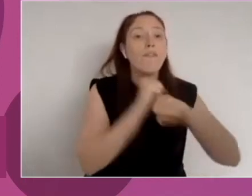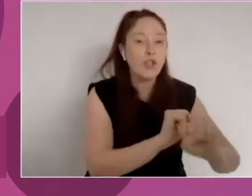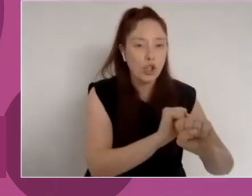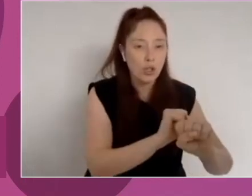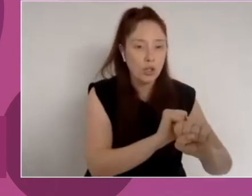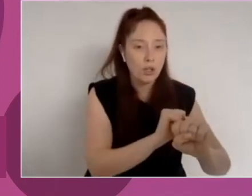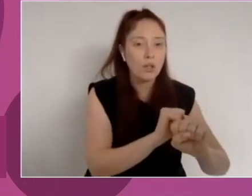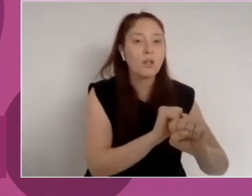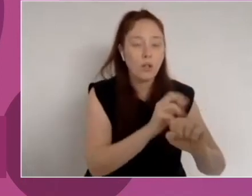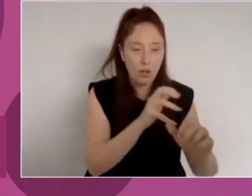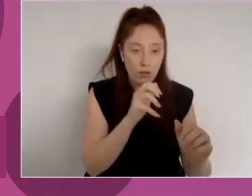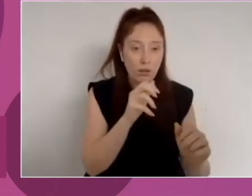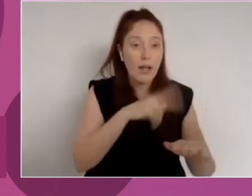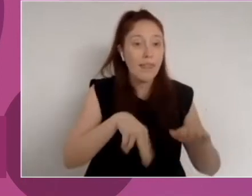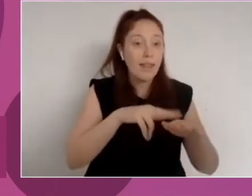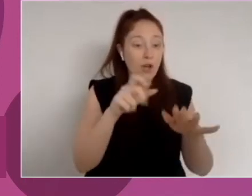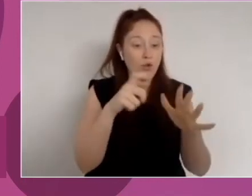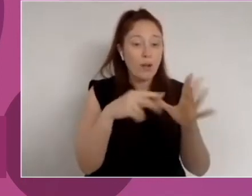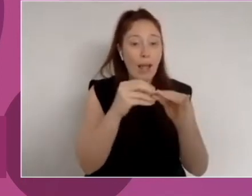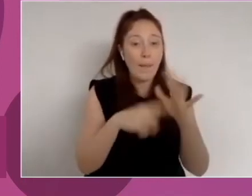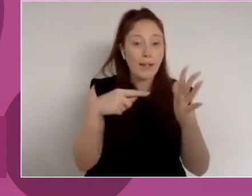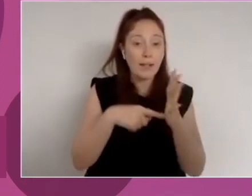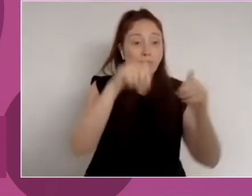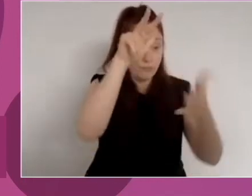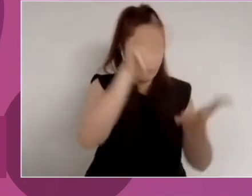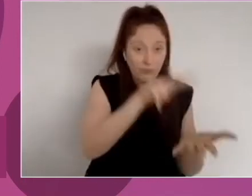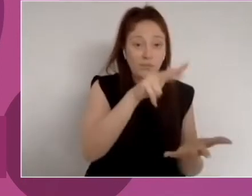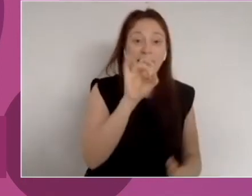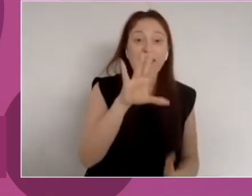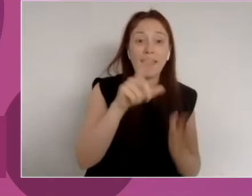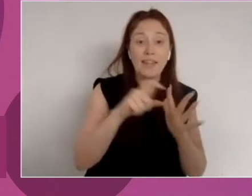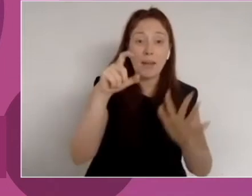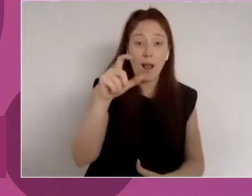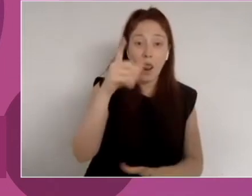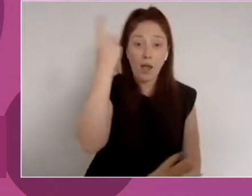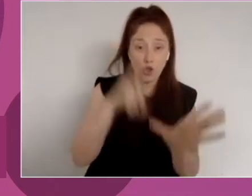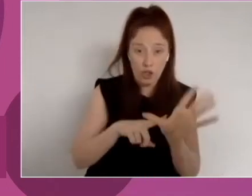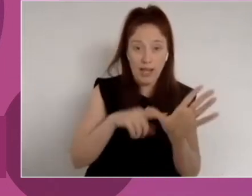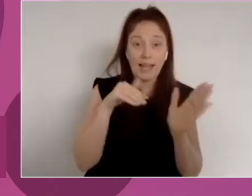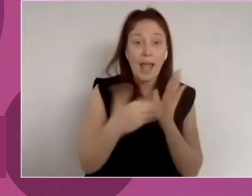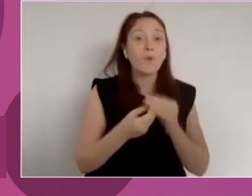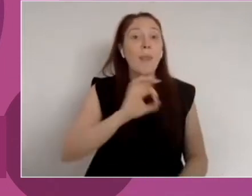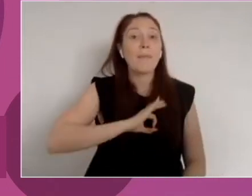National Cabinet on December 10 last year and is now with first ministers to have their individual